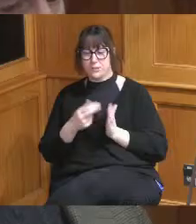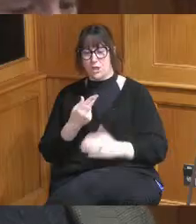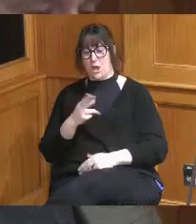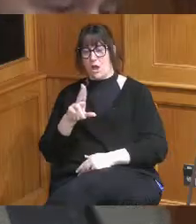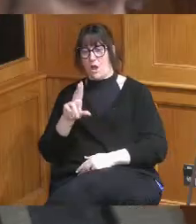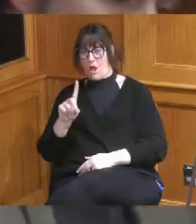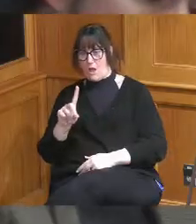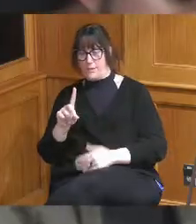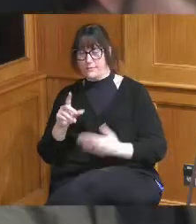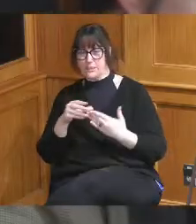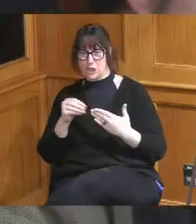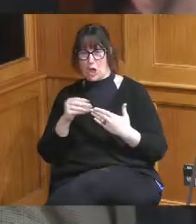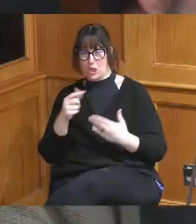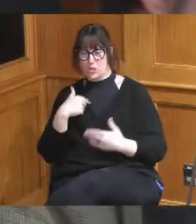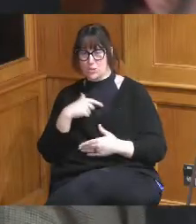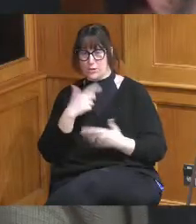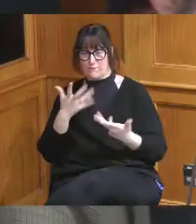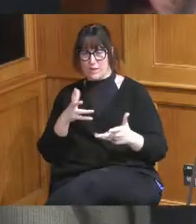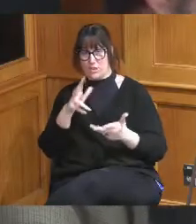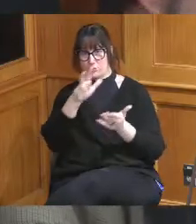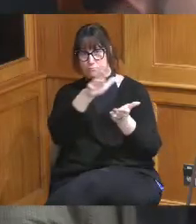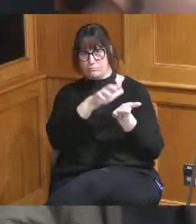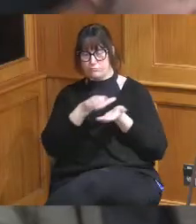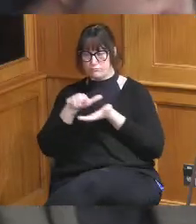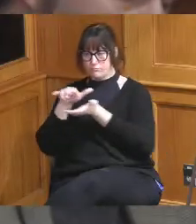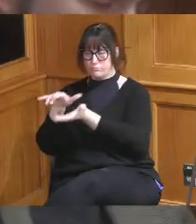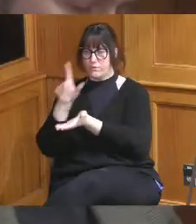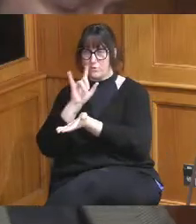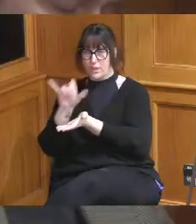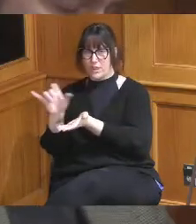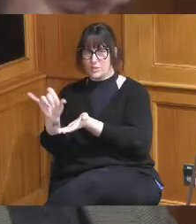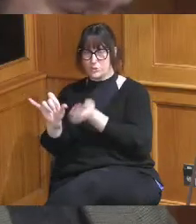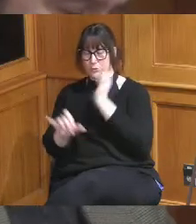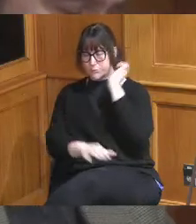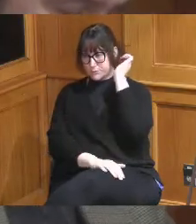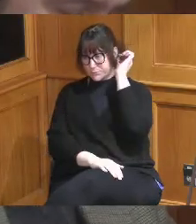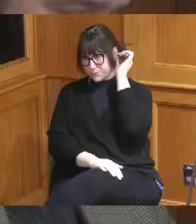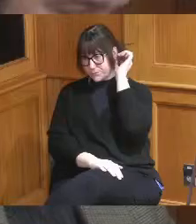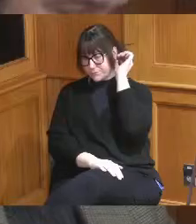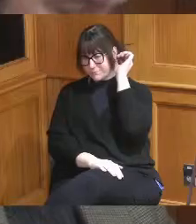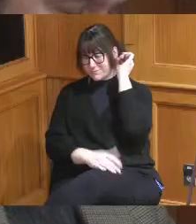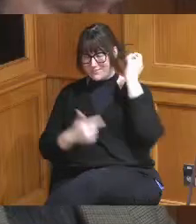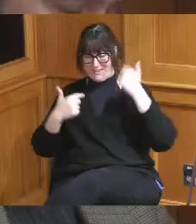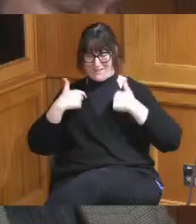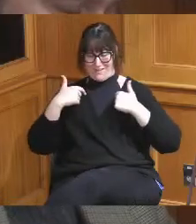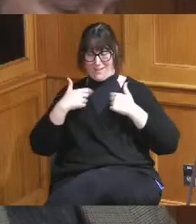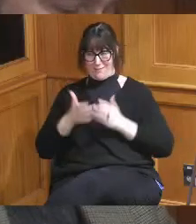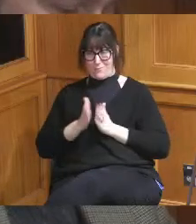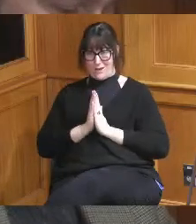we've used as well one of the things that I have been asking for and I'm hoping that it's almost